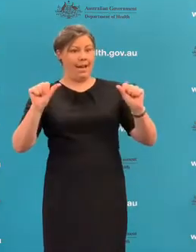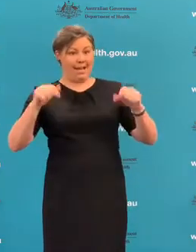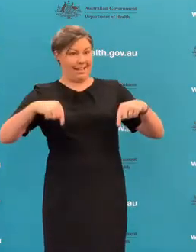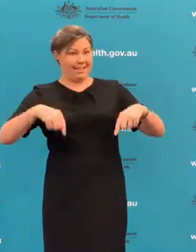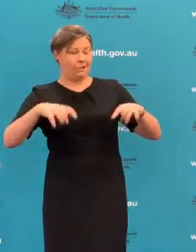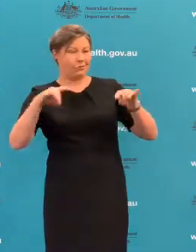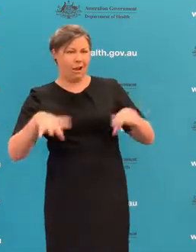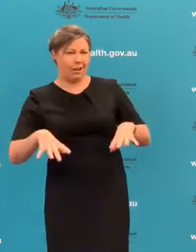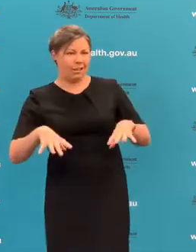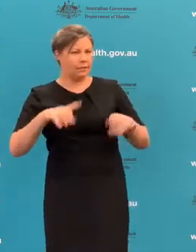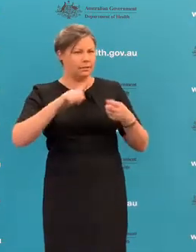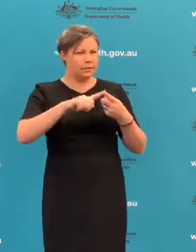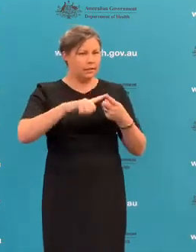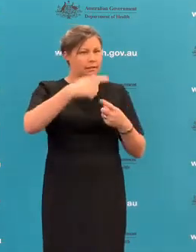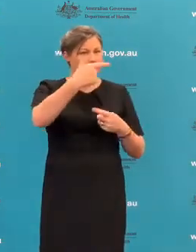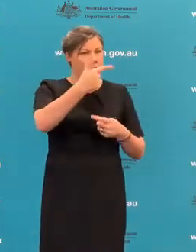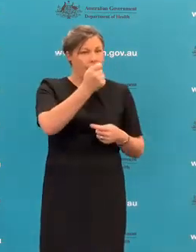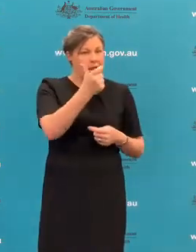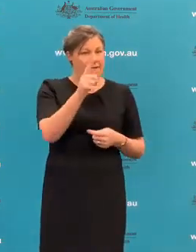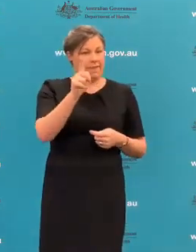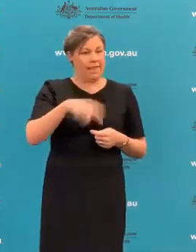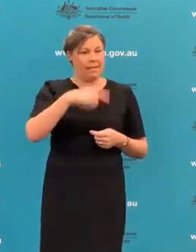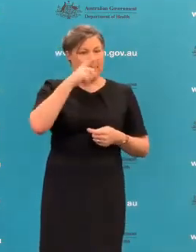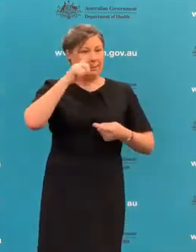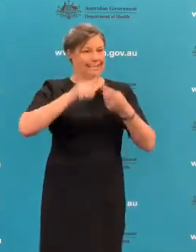have over 7,500 active cases, reflecting the